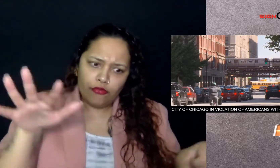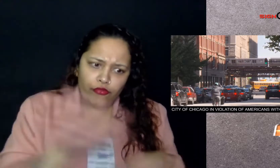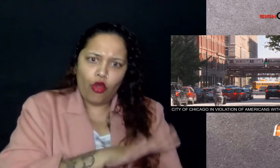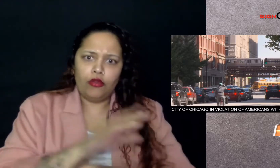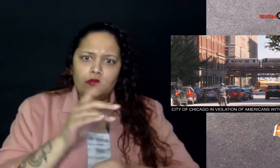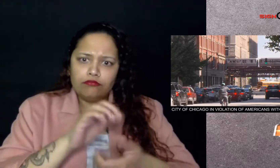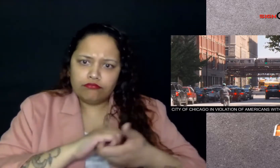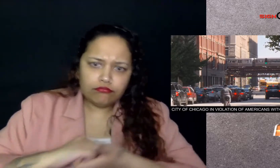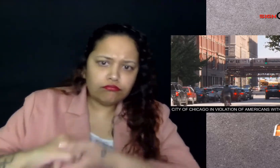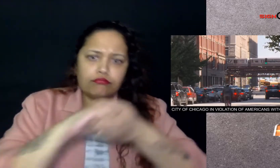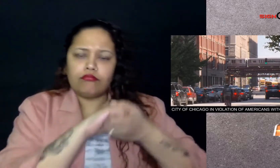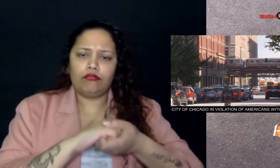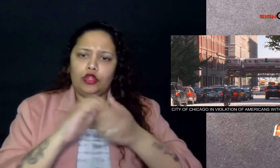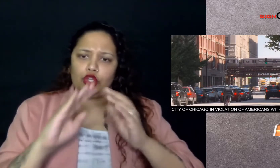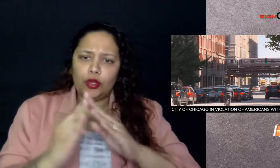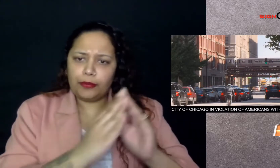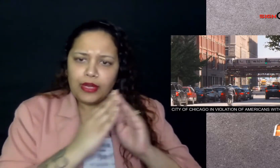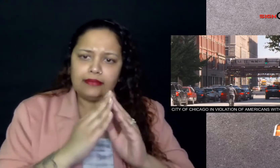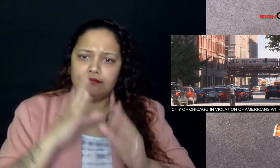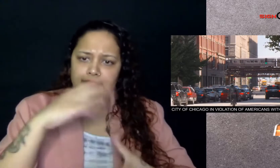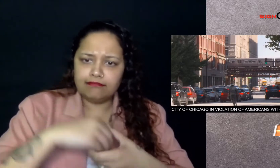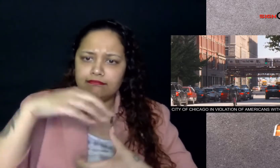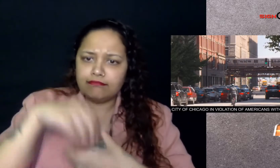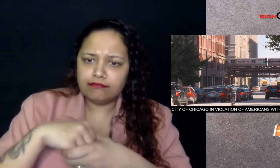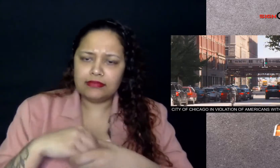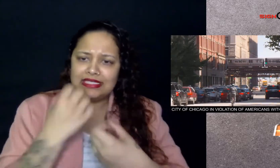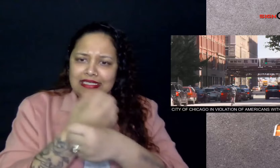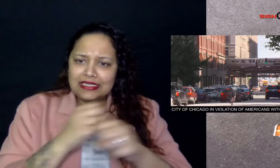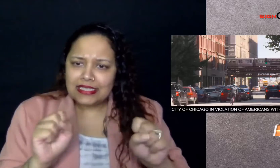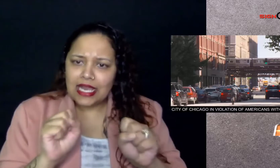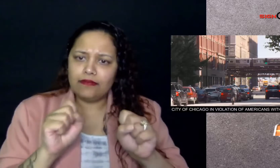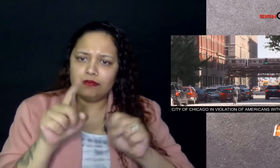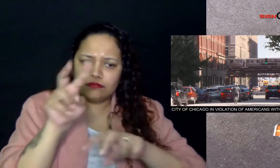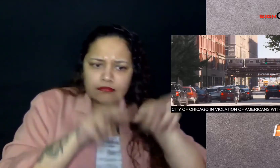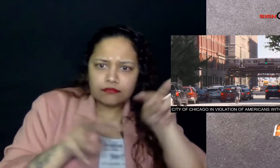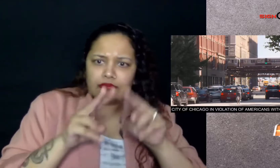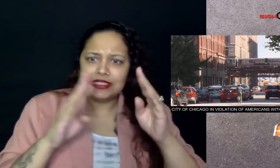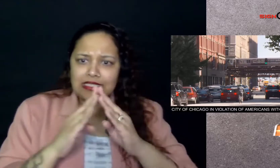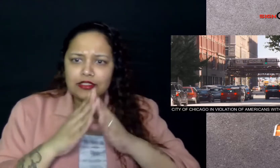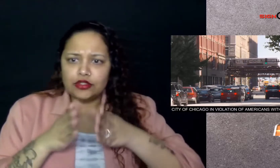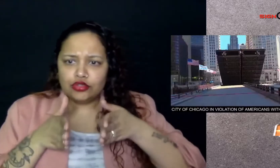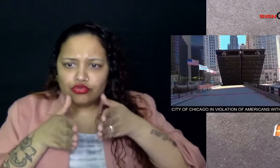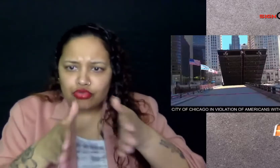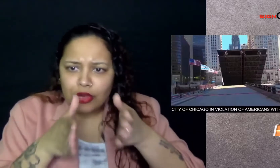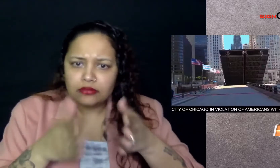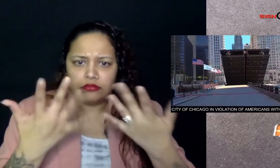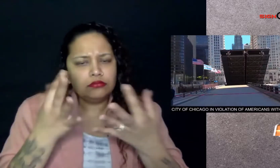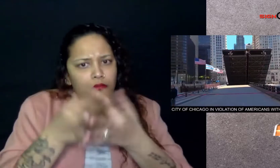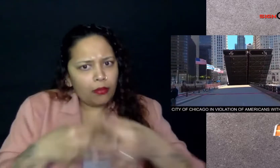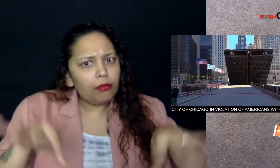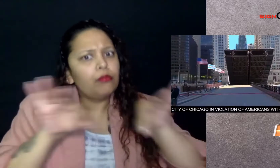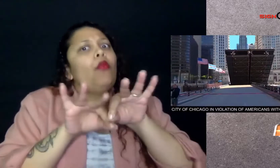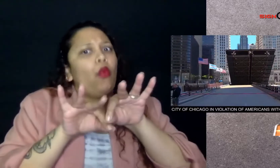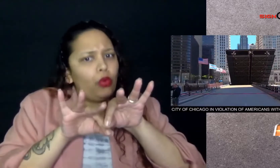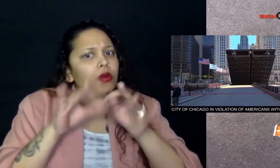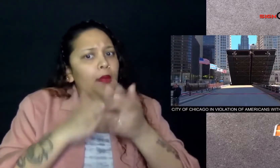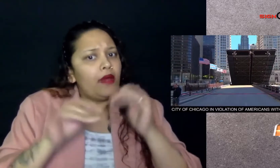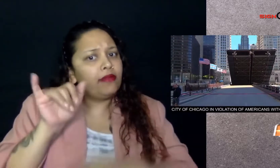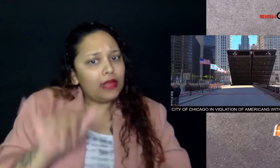of full participation in community life and safely navigating city streets is a critical part of that.